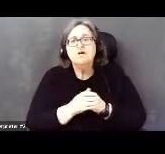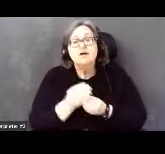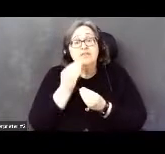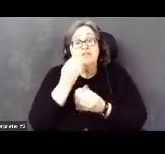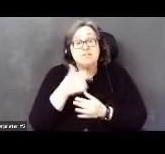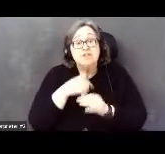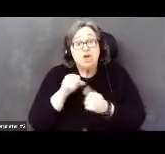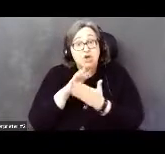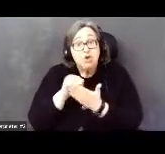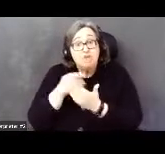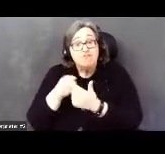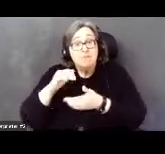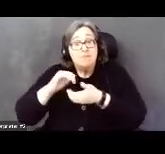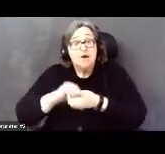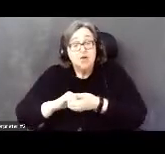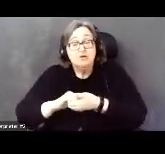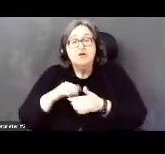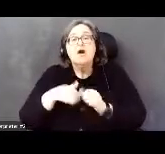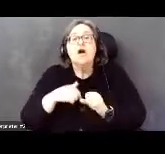I can learn there I can take on to other